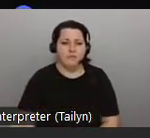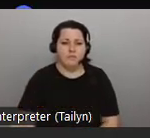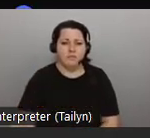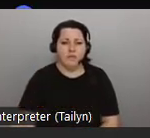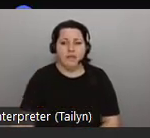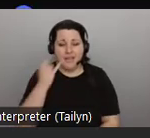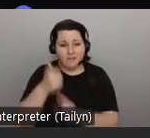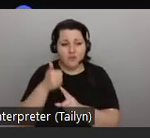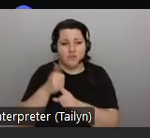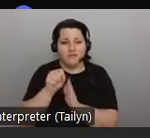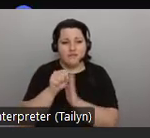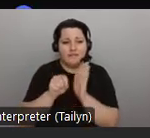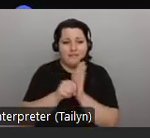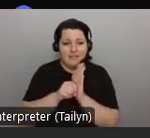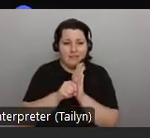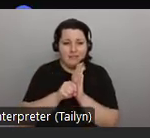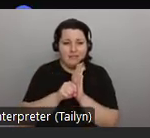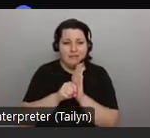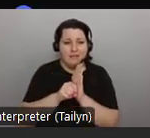we will answer your questions